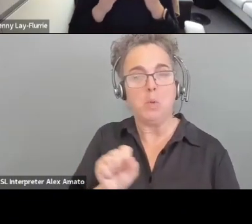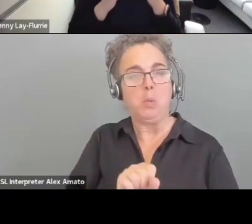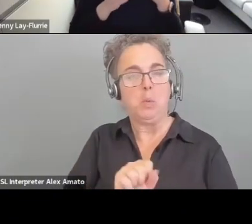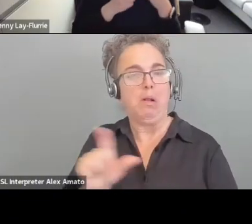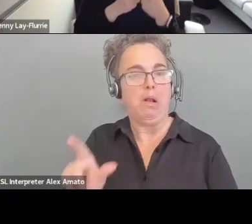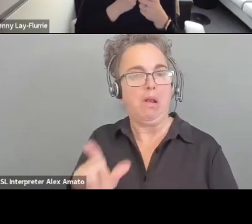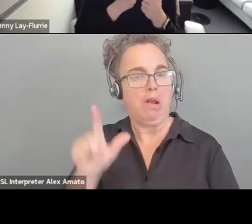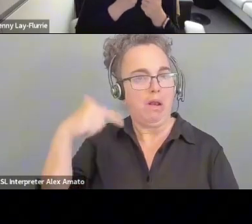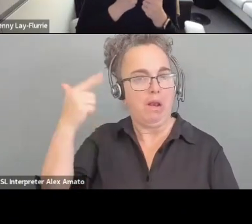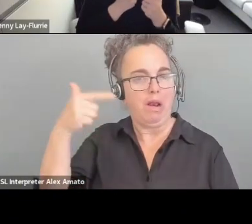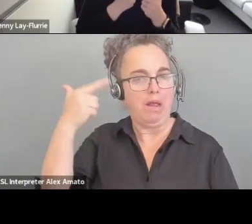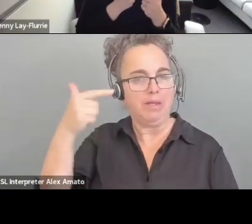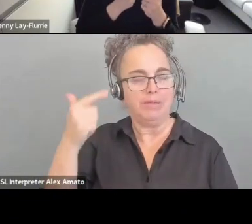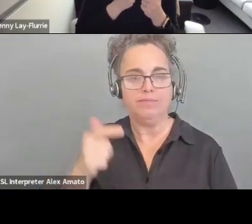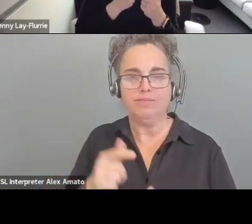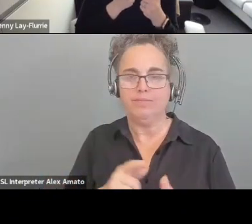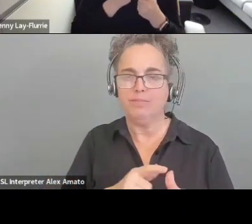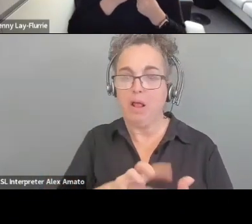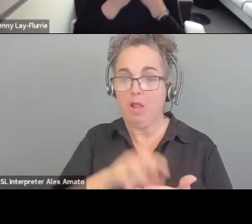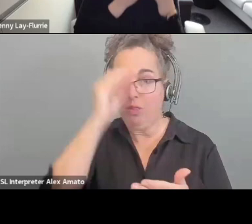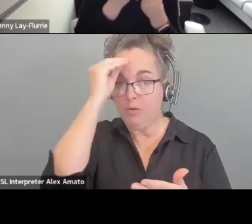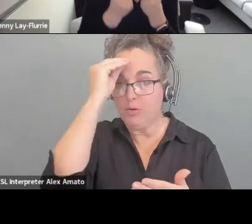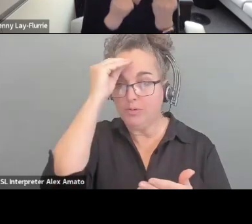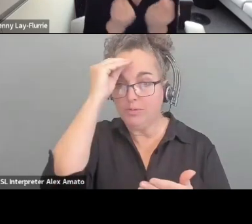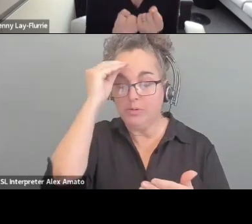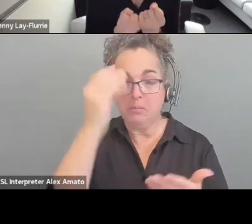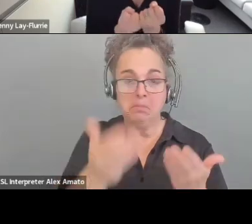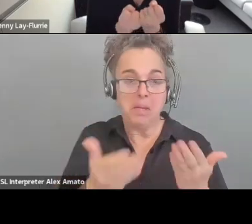And what I learned is that while I could gain a job